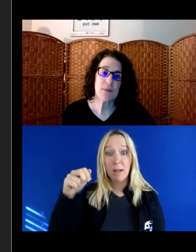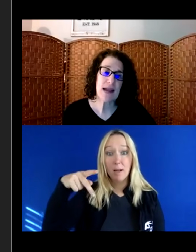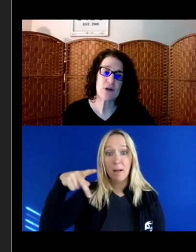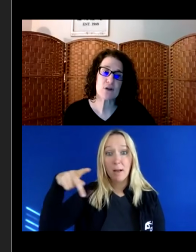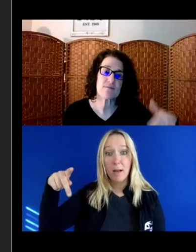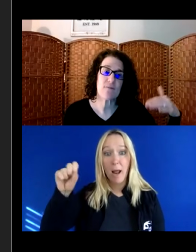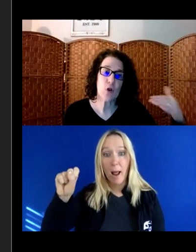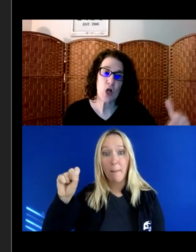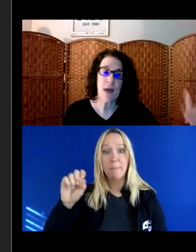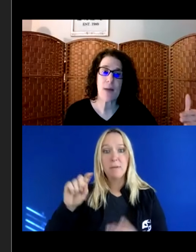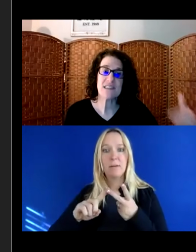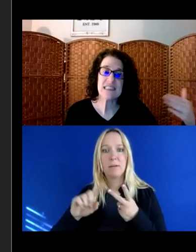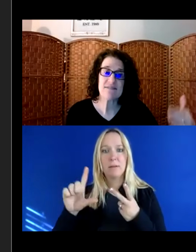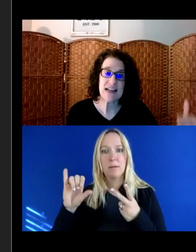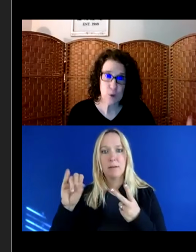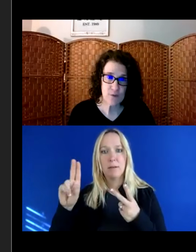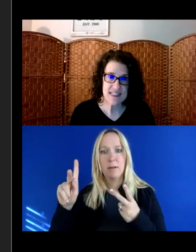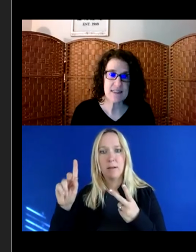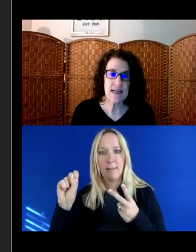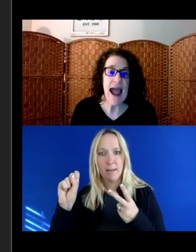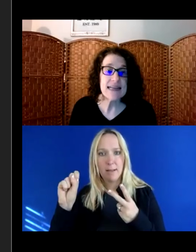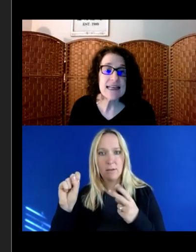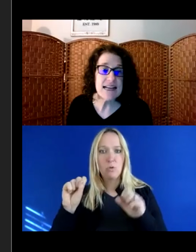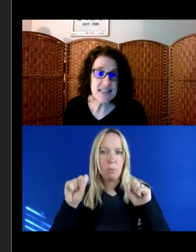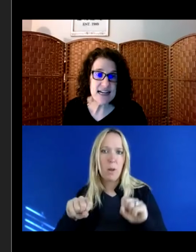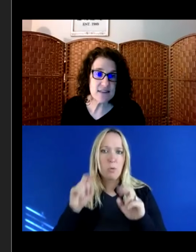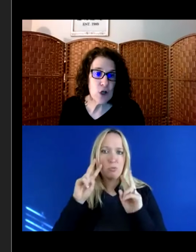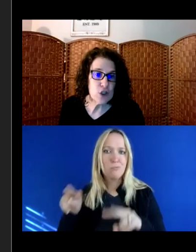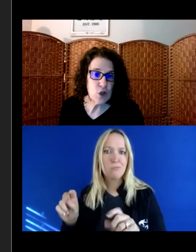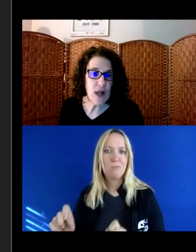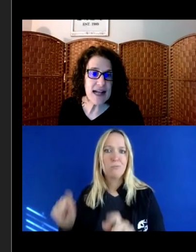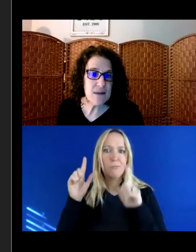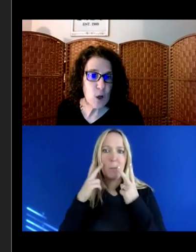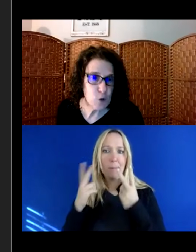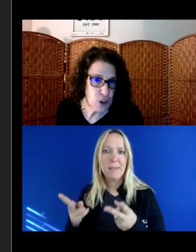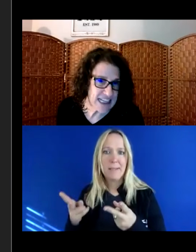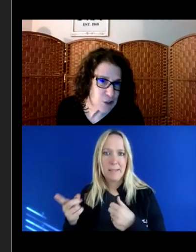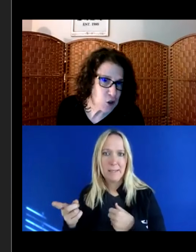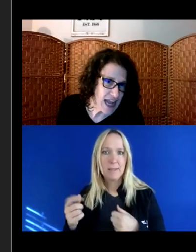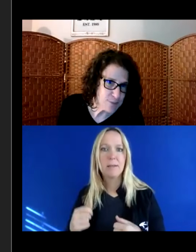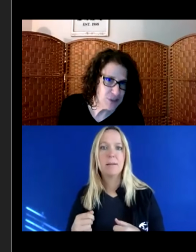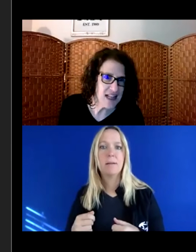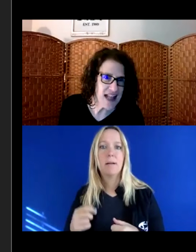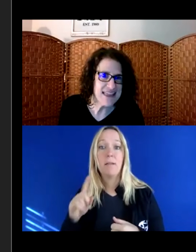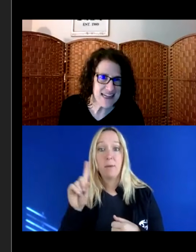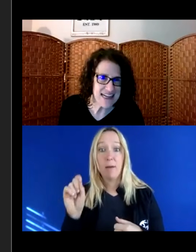able to look them up and see if they do that. And Dave said "do you like emojis in your captions, like this,"